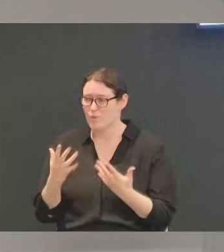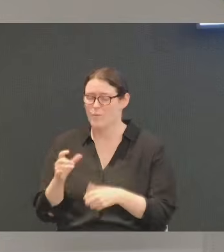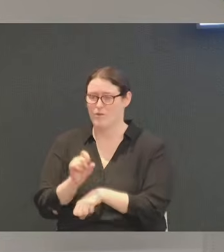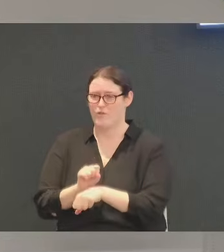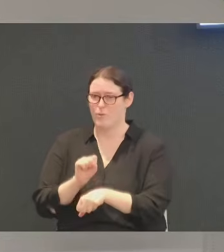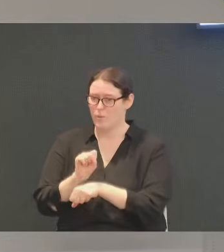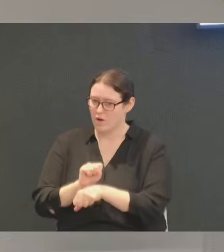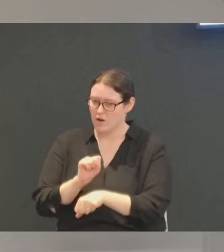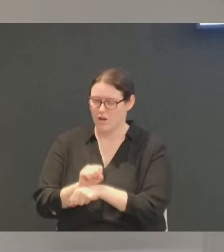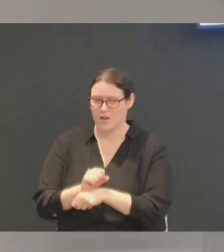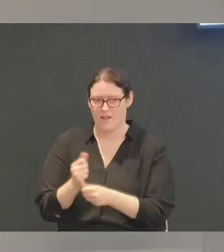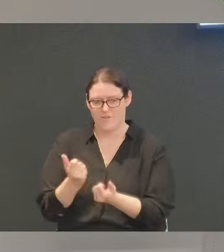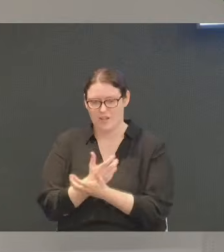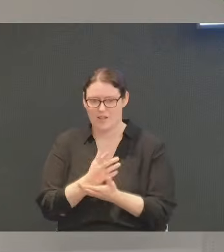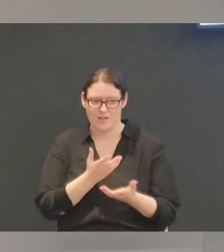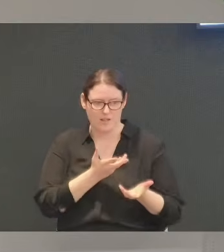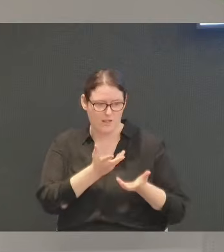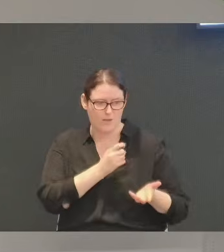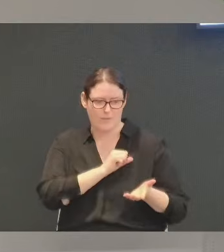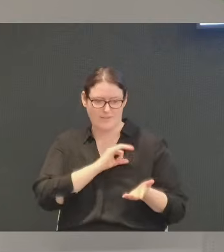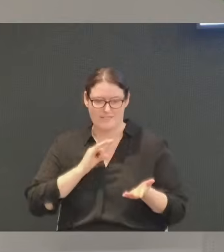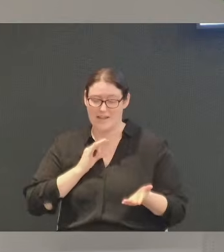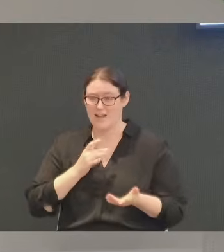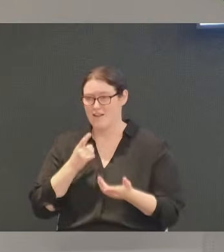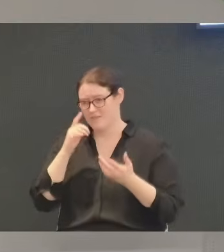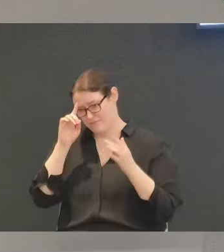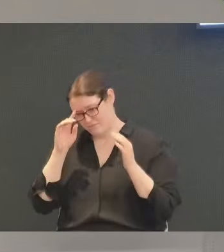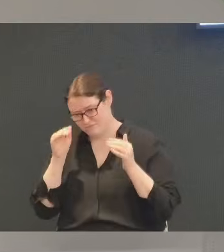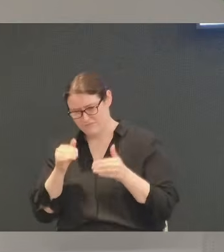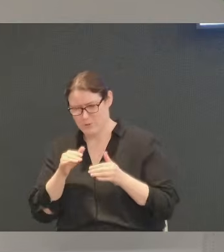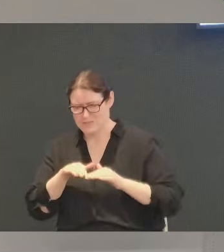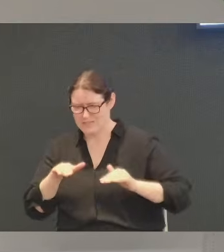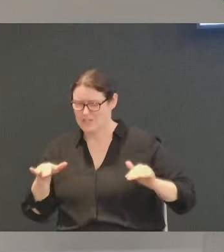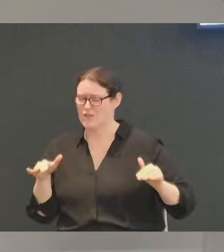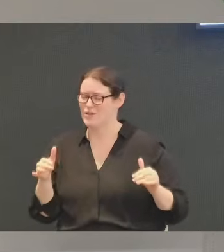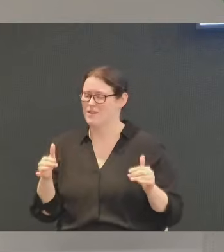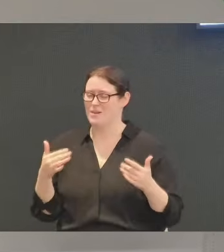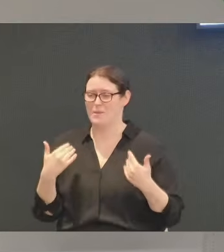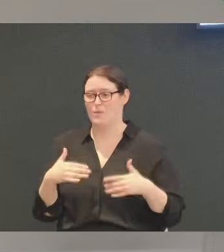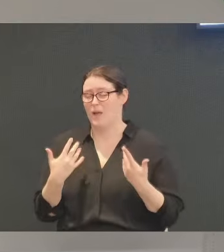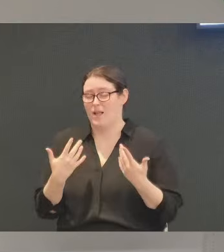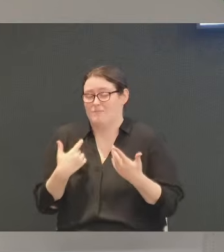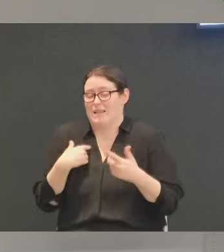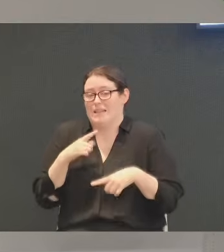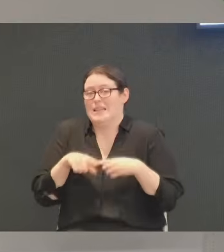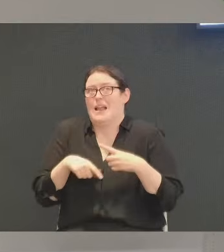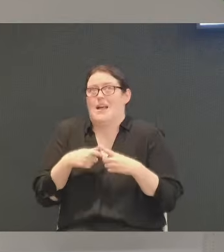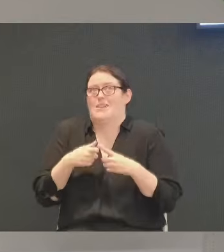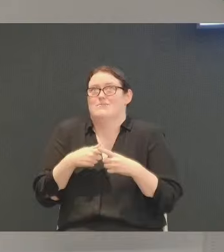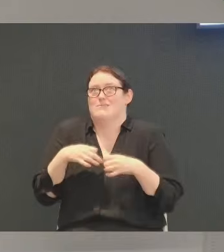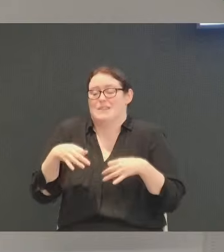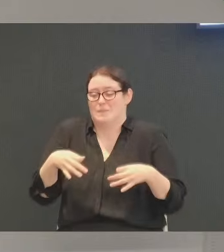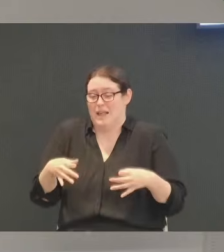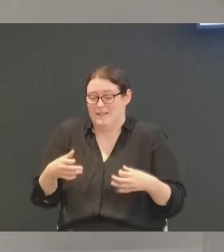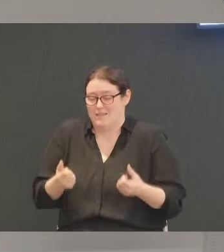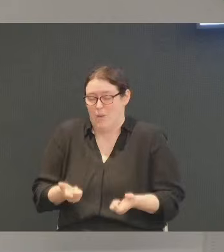done with the staff and for the children. Uh, is just, uh, words cannot express my appreciation.